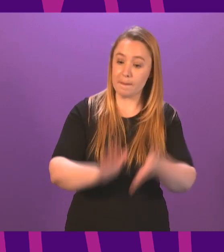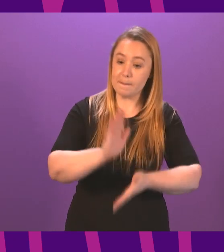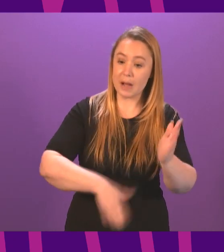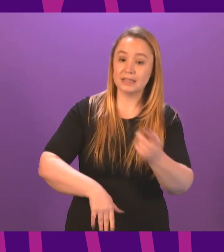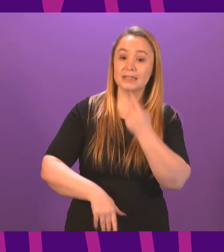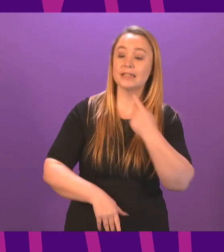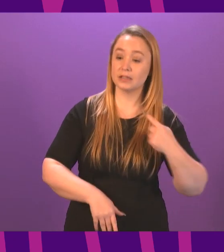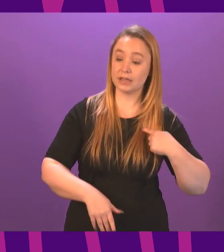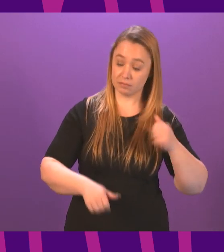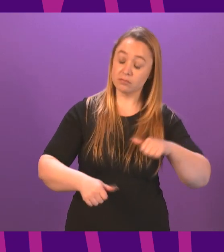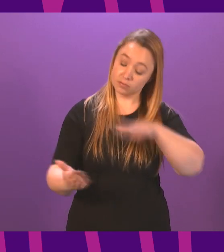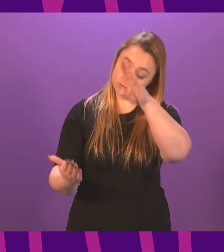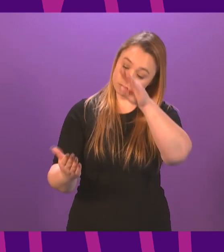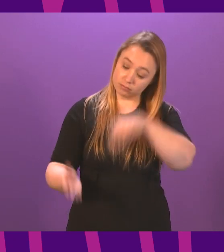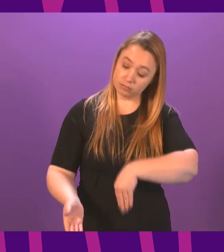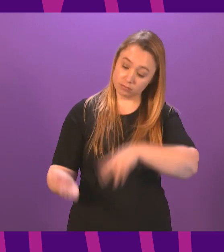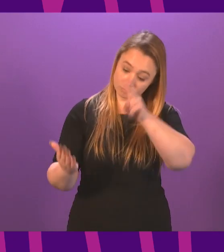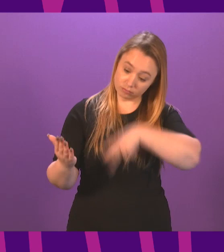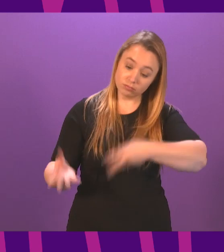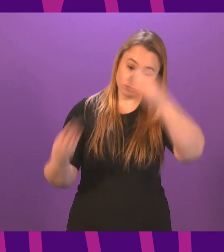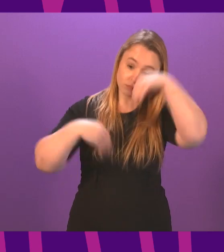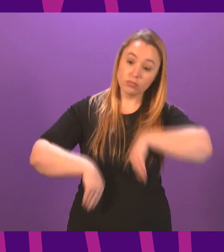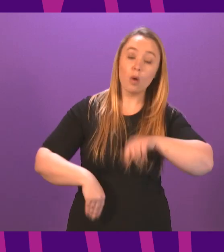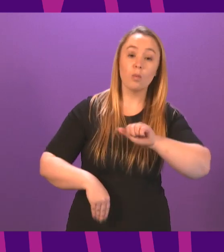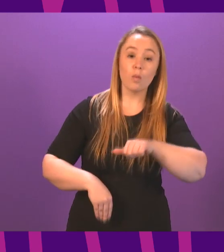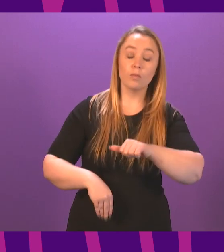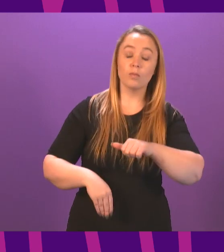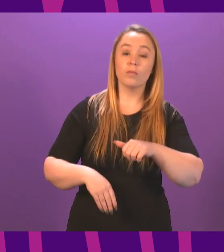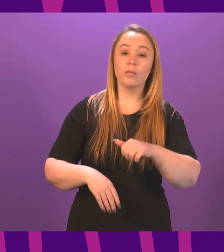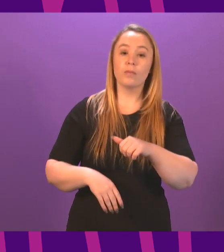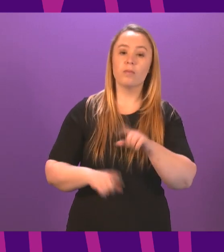was passed yesterday. In terms of extra teachers, I will outline an important point: we have